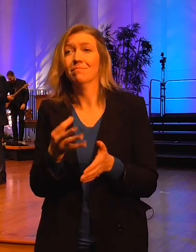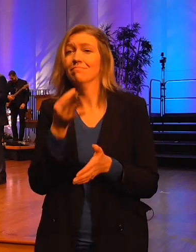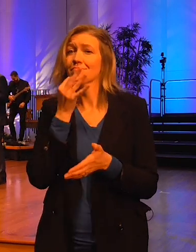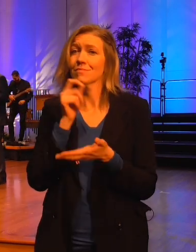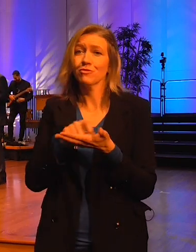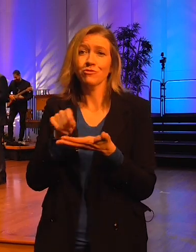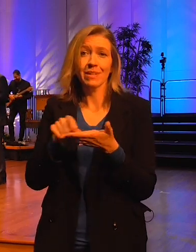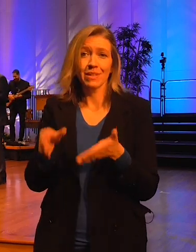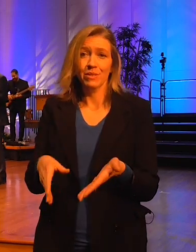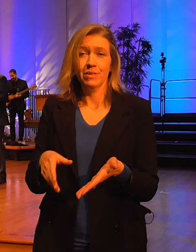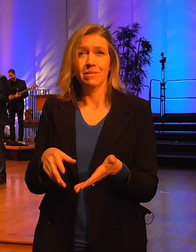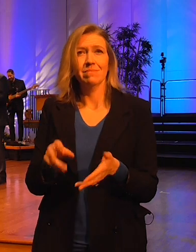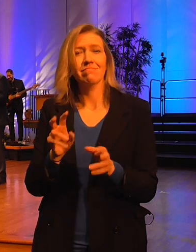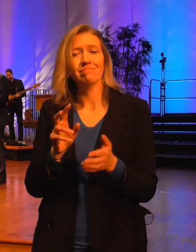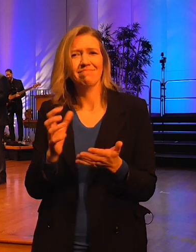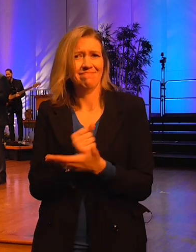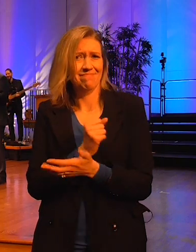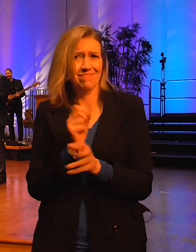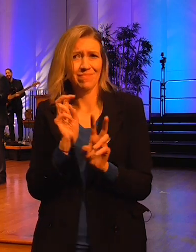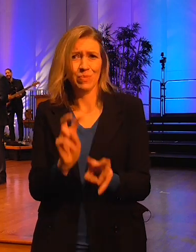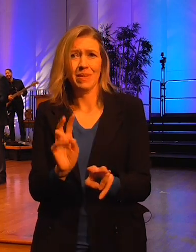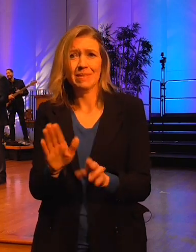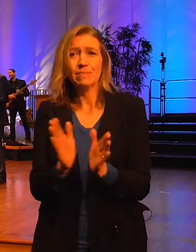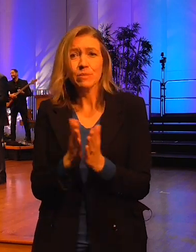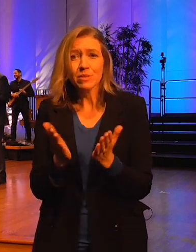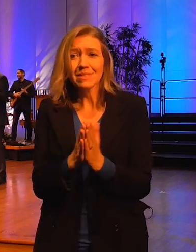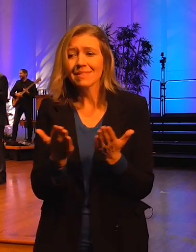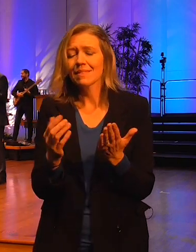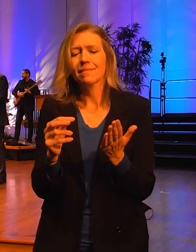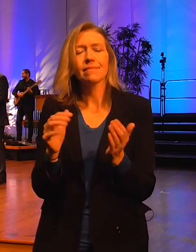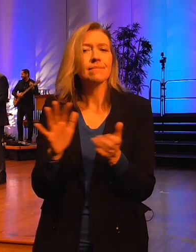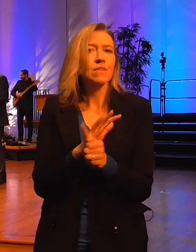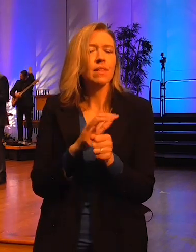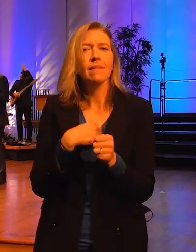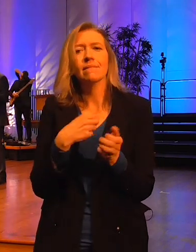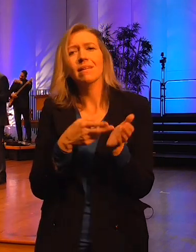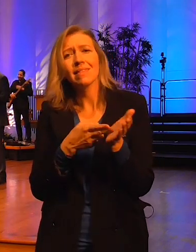books they're filled with uh authenticity transparency and if I remember there's even